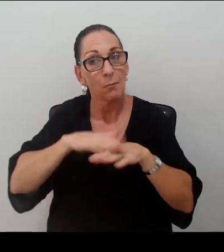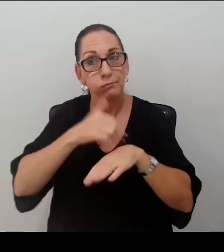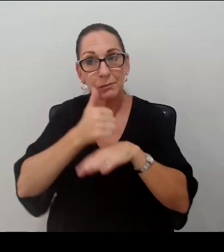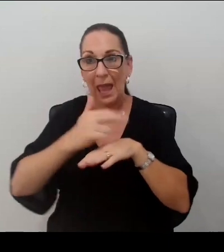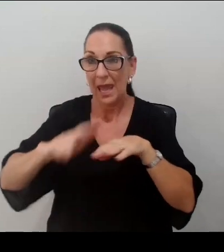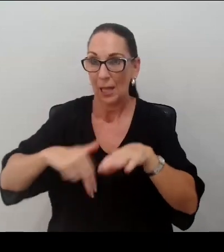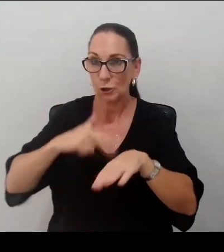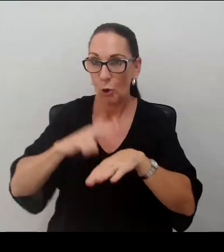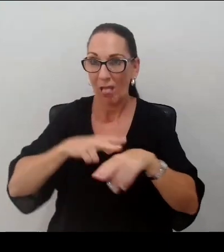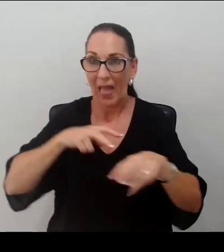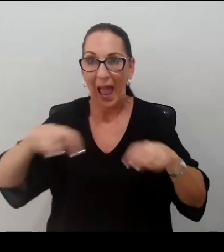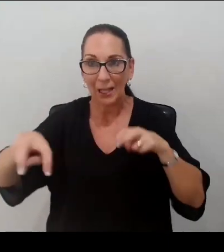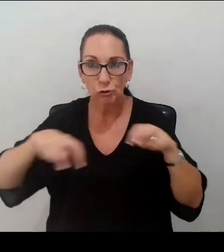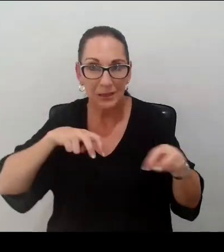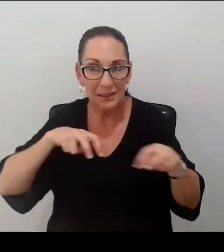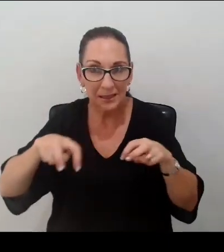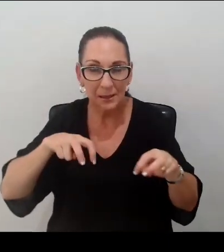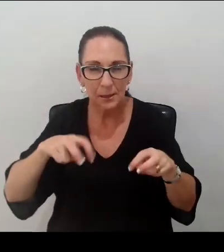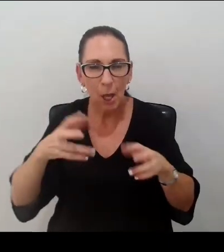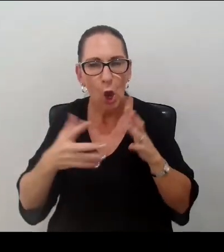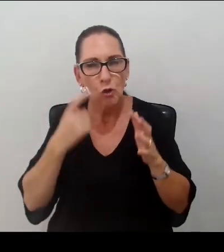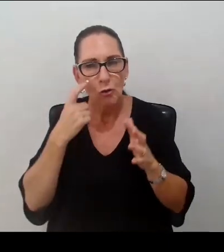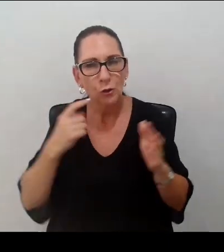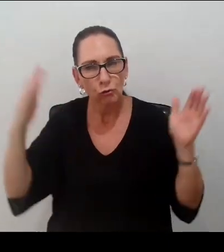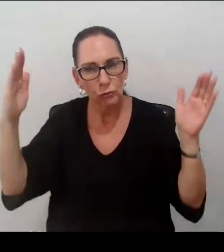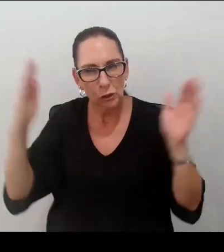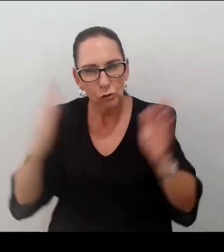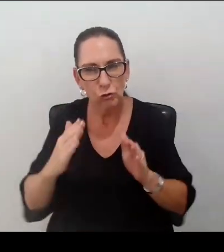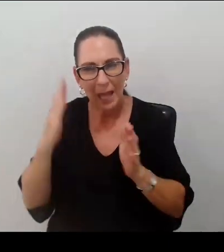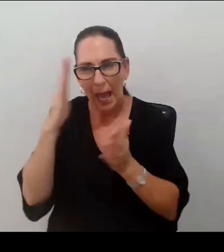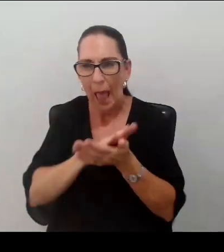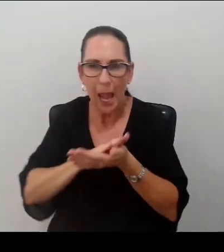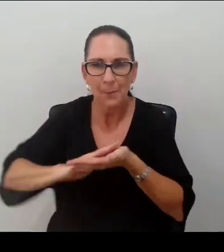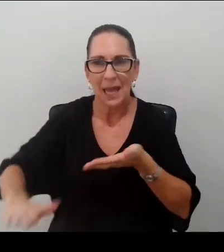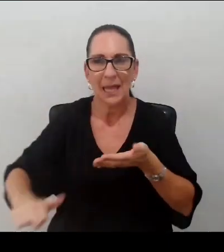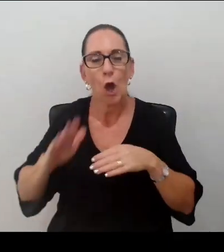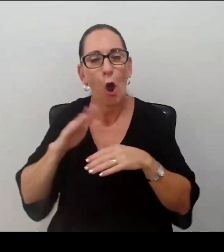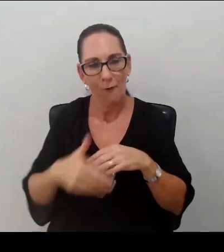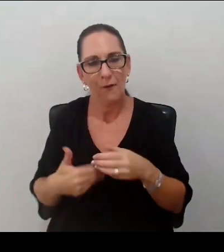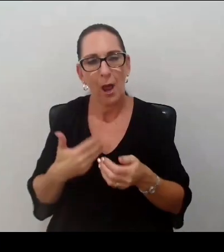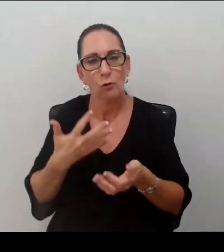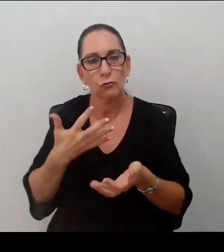and that’s looking to reduce and eliminating the use of restrictive practices within the NDIS. But